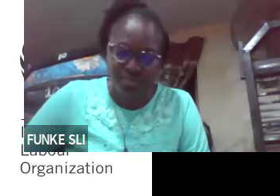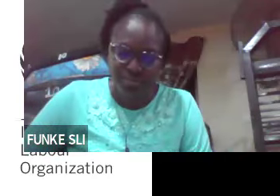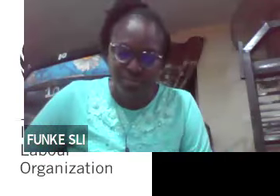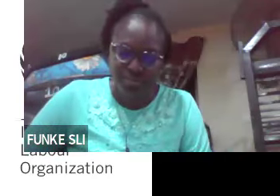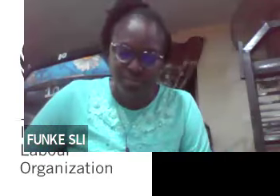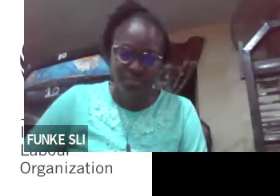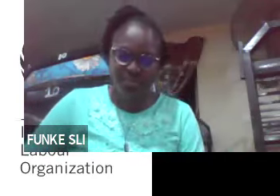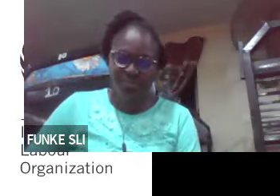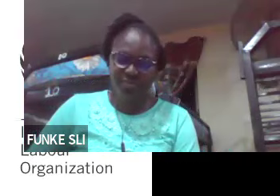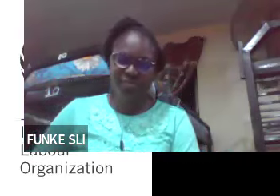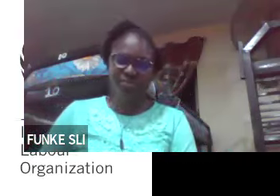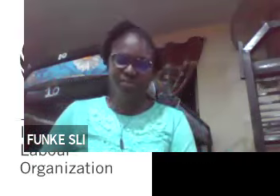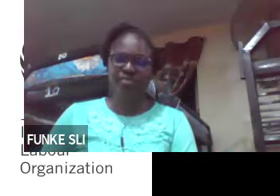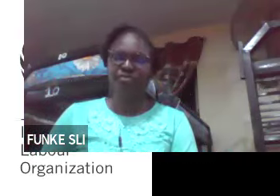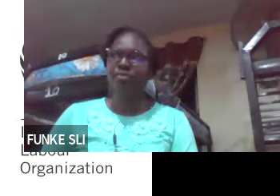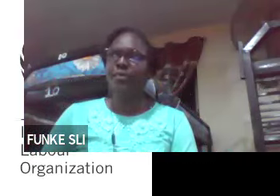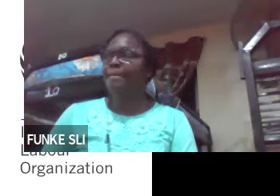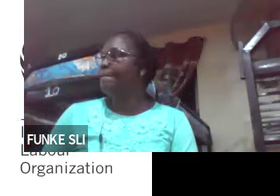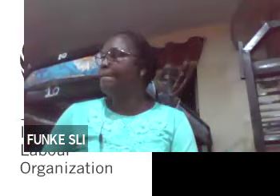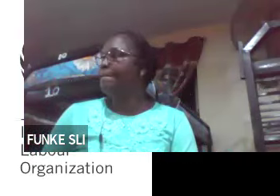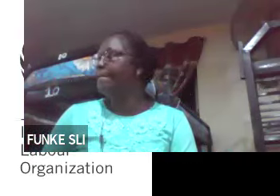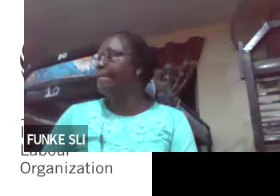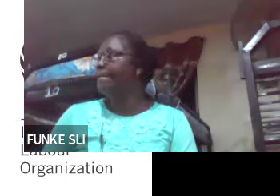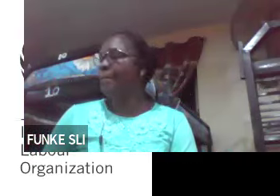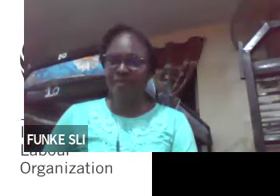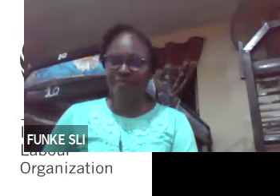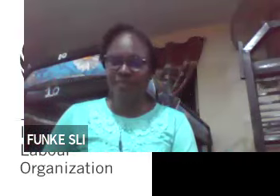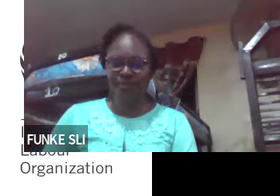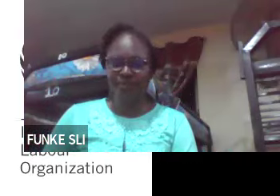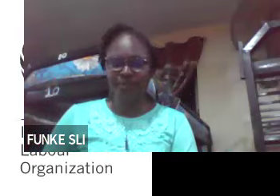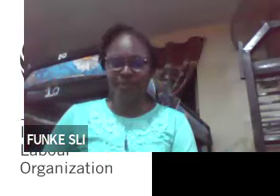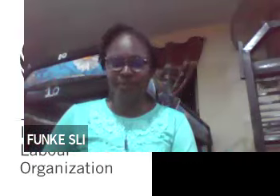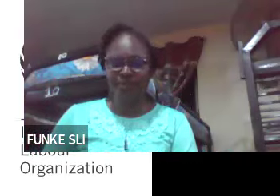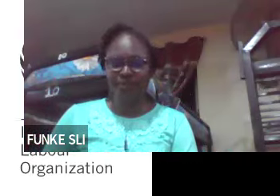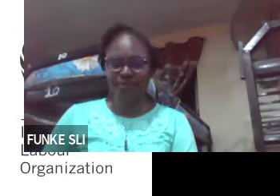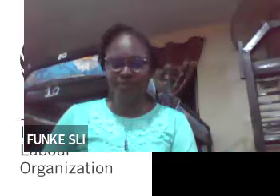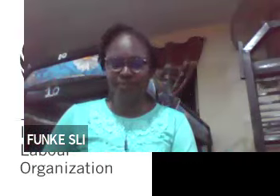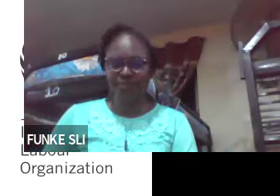sola bakre: Let me try both. sola bakre: Victor is better than me. But, Victor, are you here?